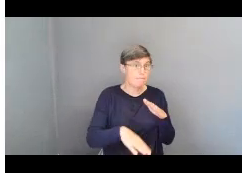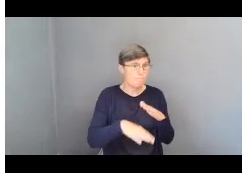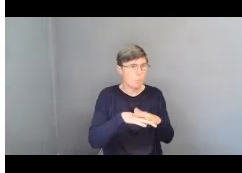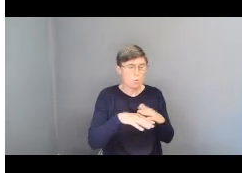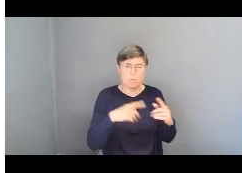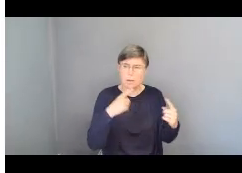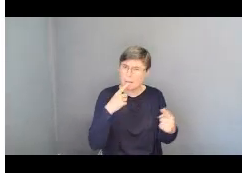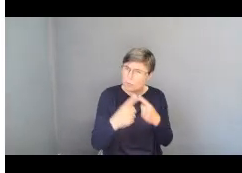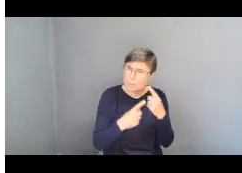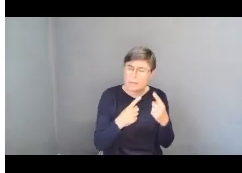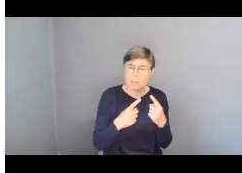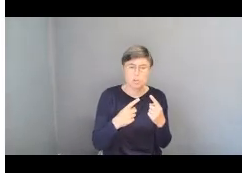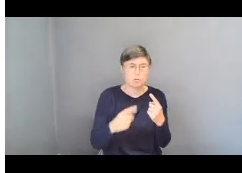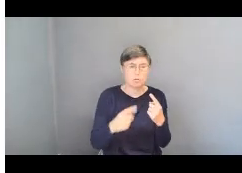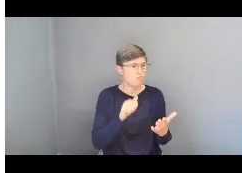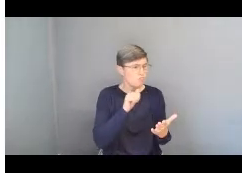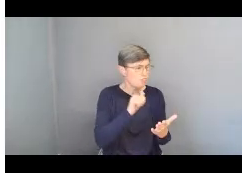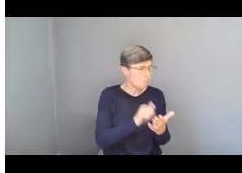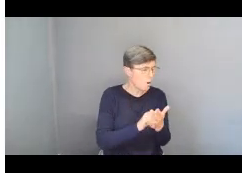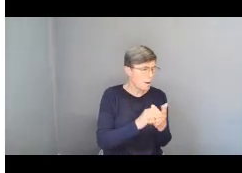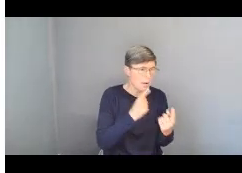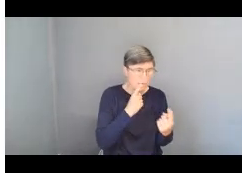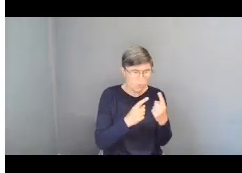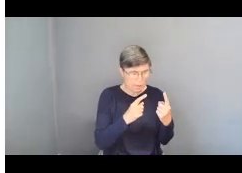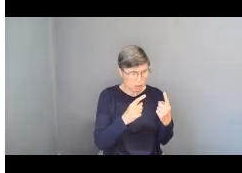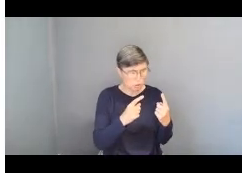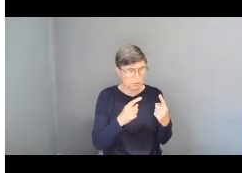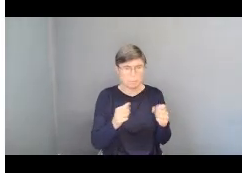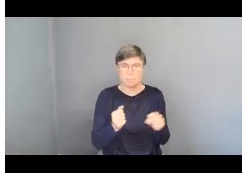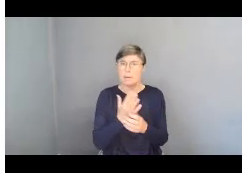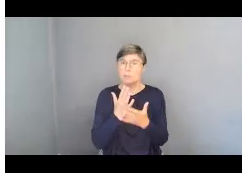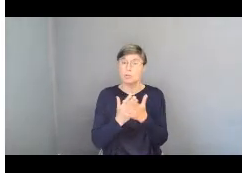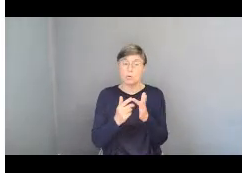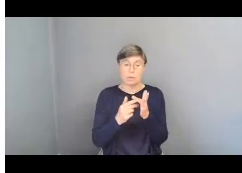invoices and records to match their requests.